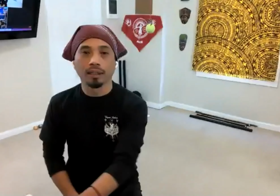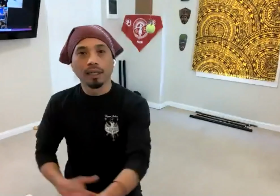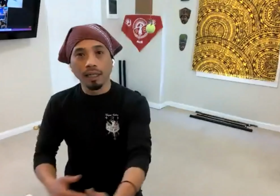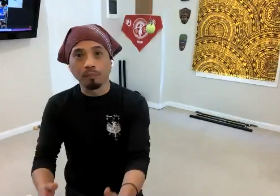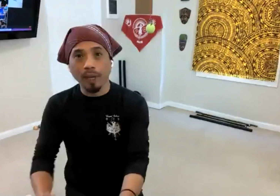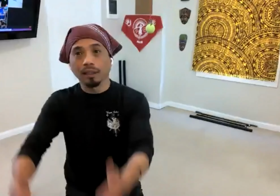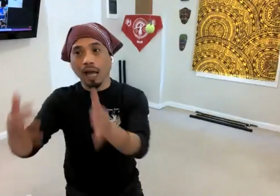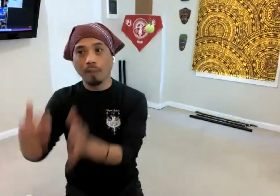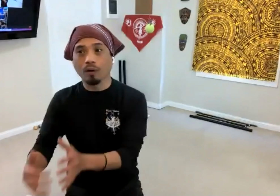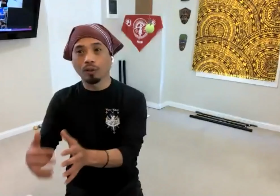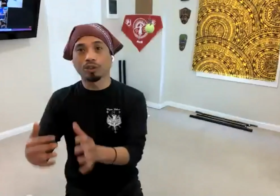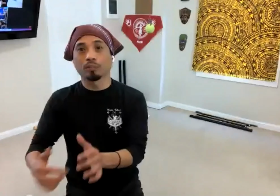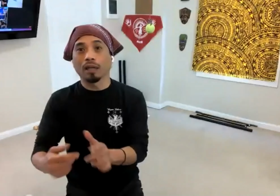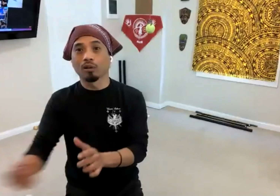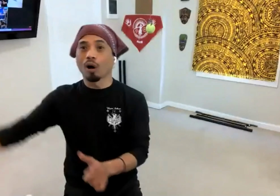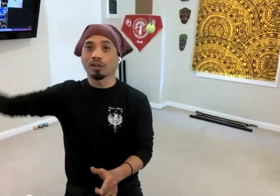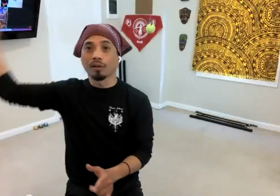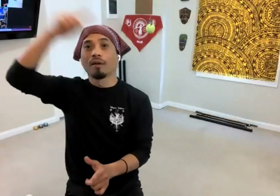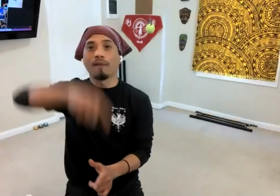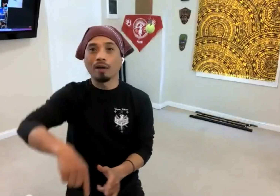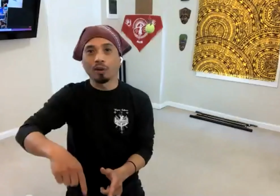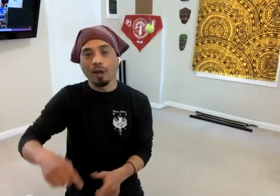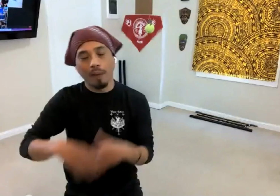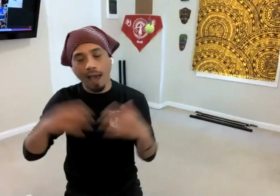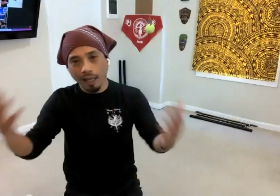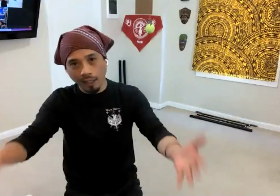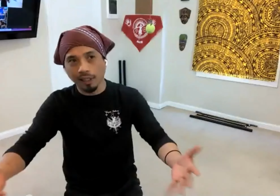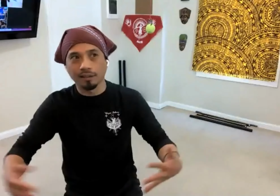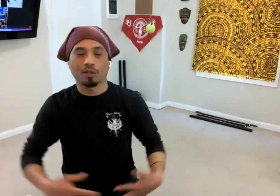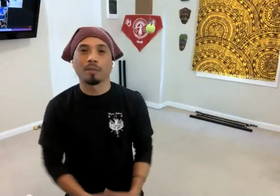DECAPITATED. HIS MEN FOUND THEIR WAY BACK.